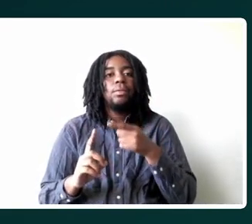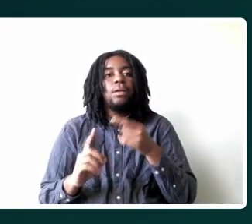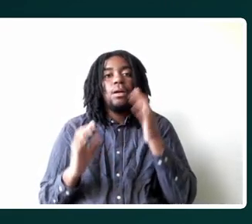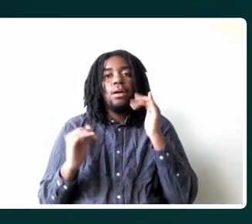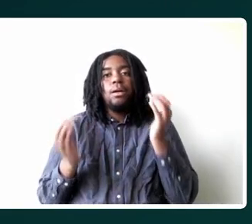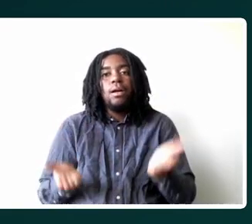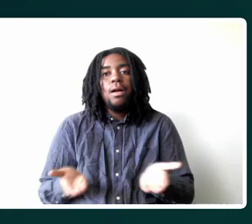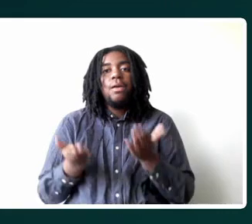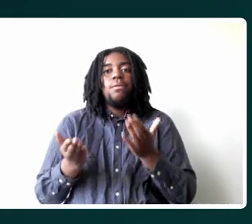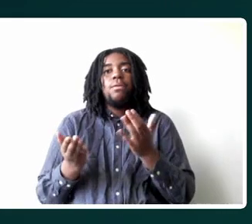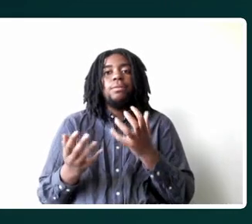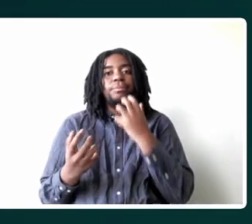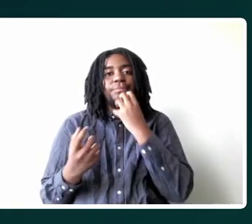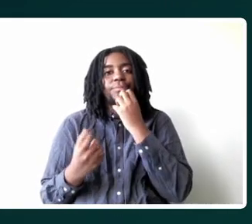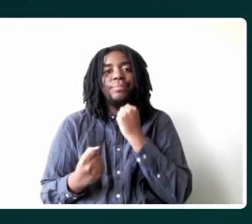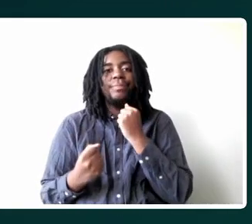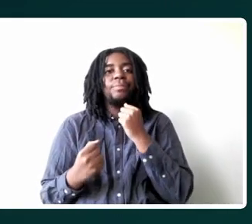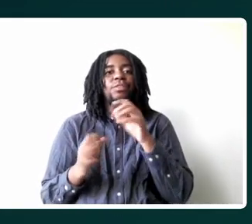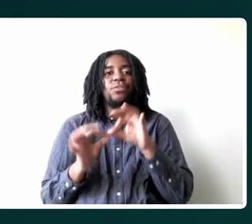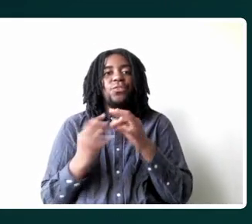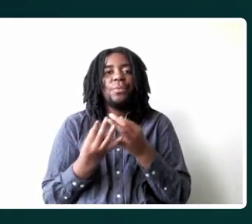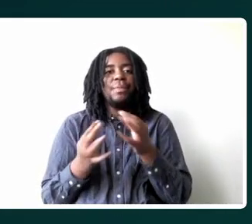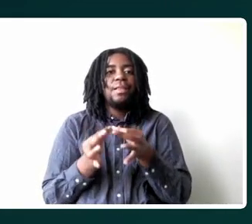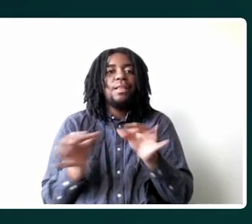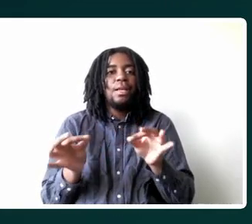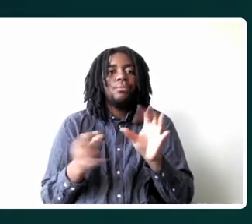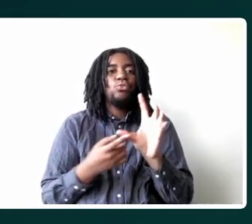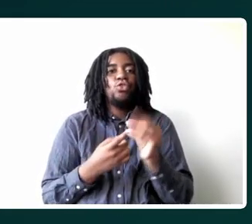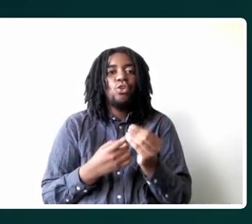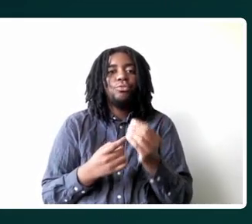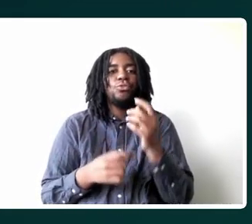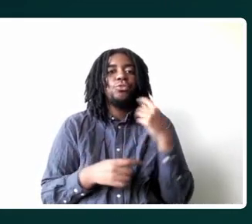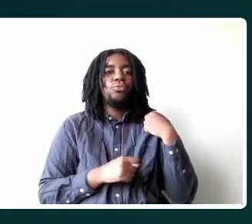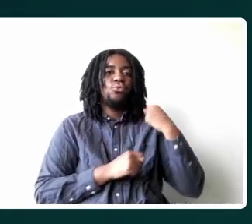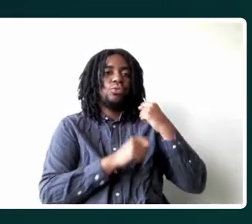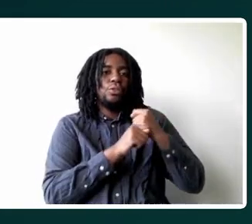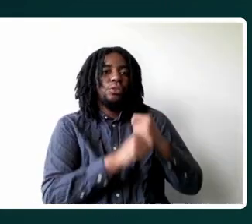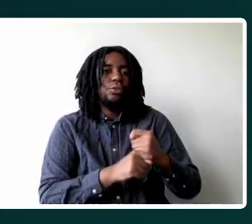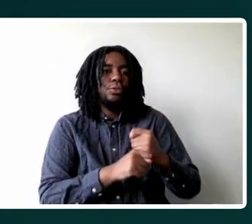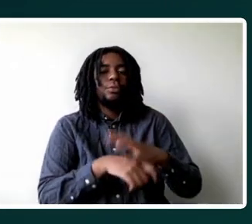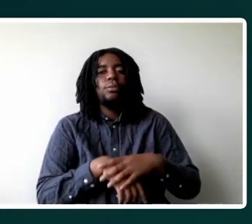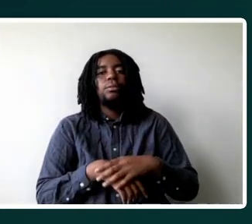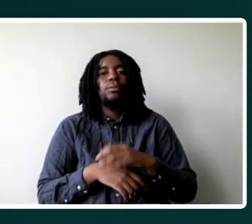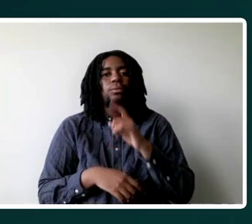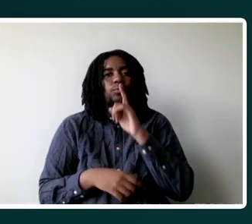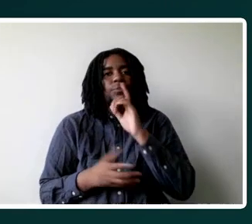language, and traditions. And to encourage a strong sense of identity and belonging